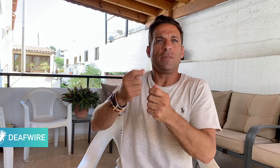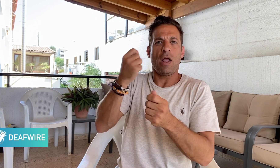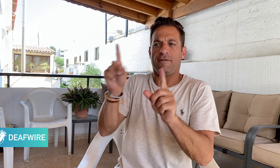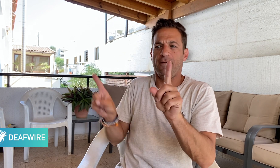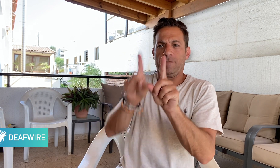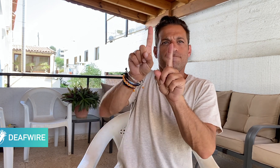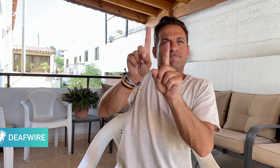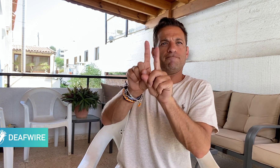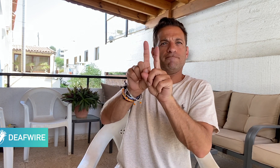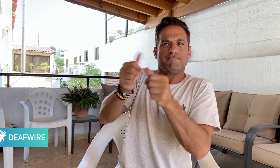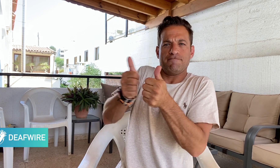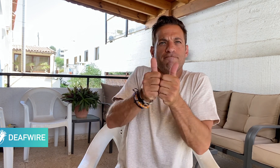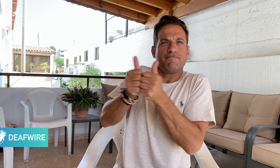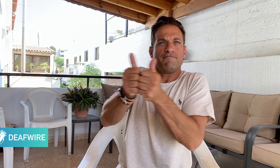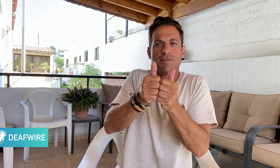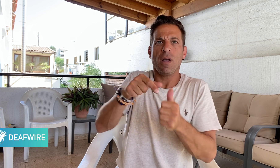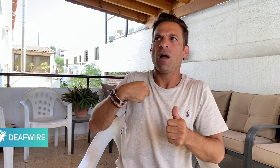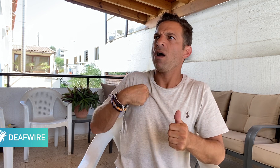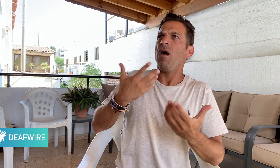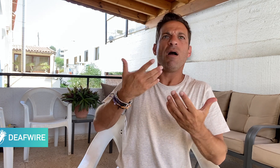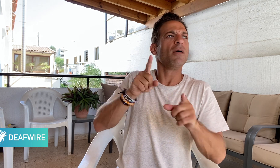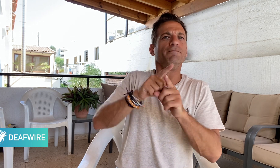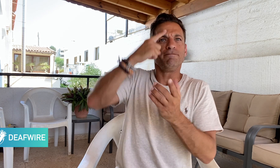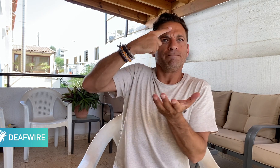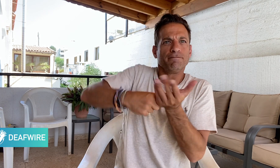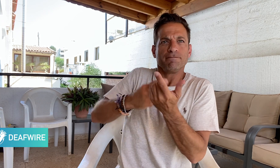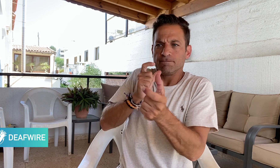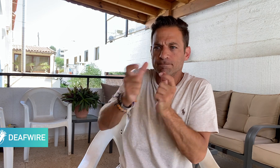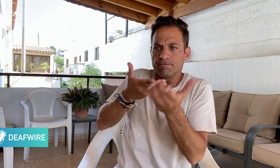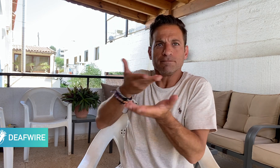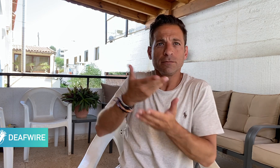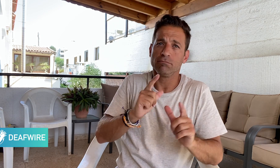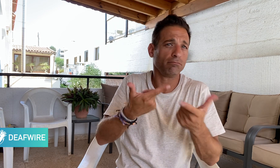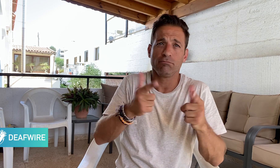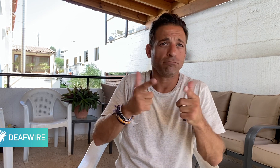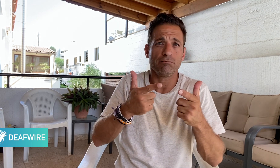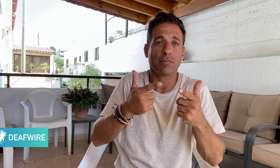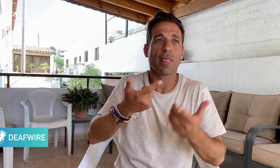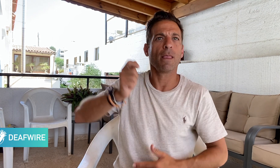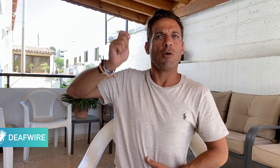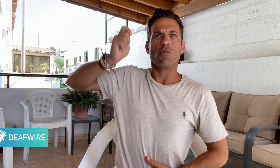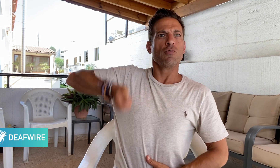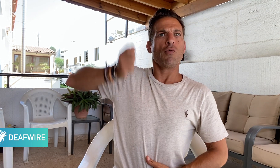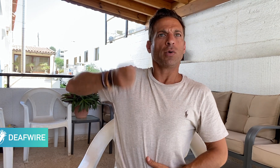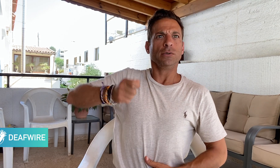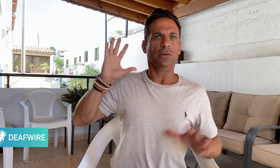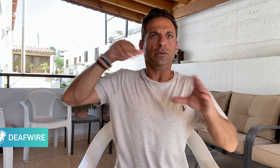for Gordon without his consent. He didn’t have a DeafBlind